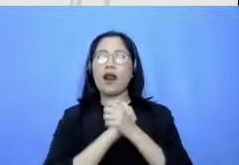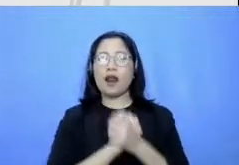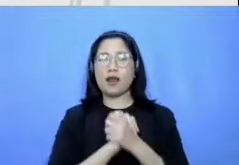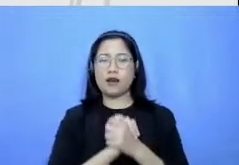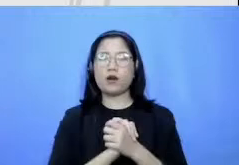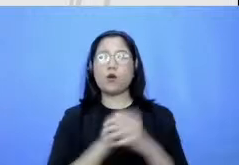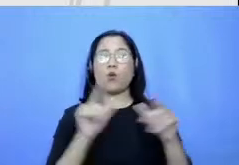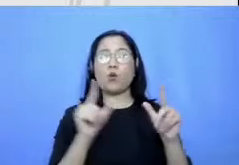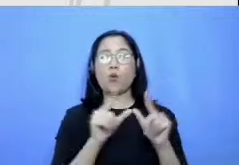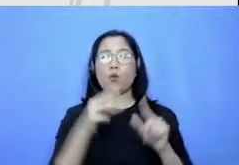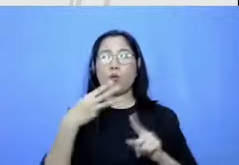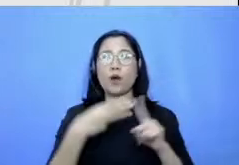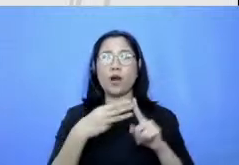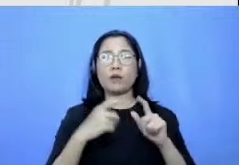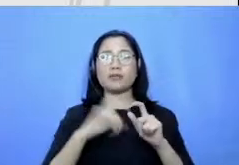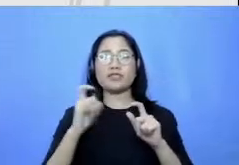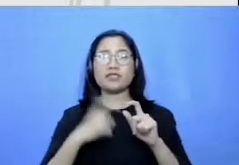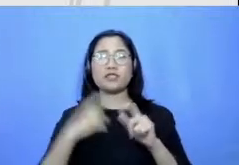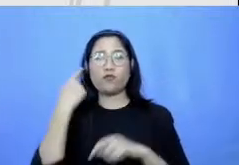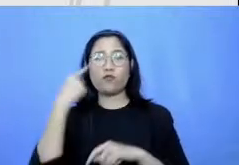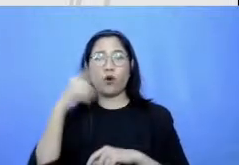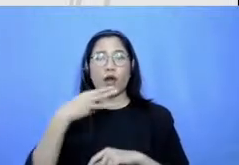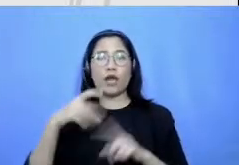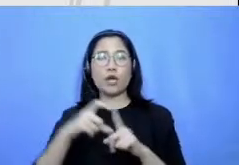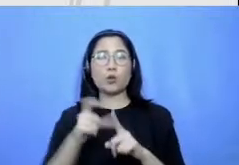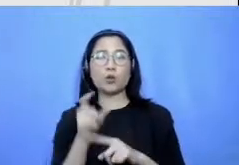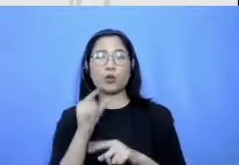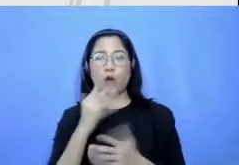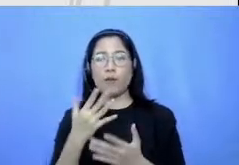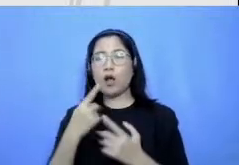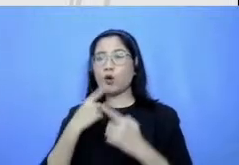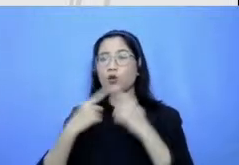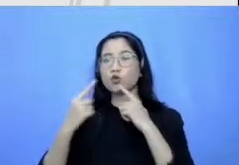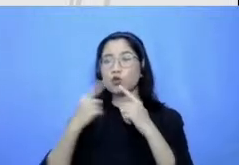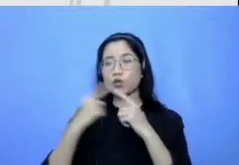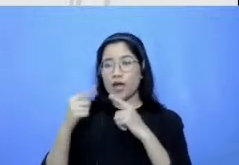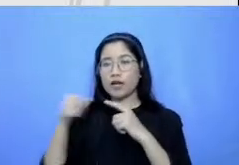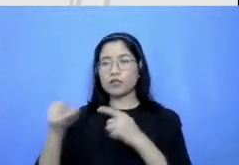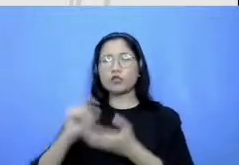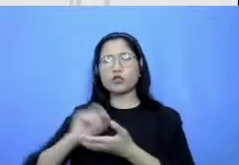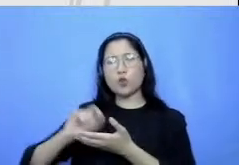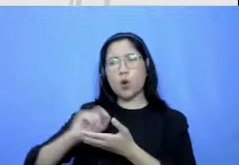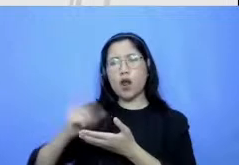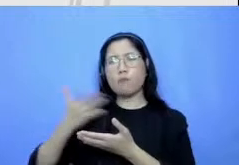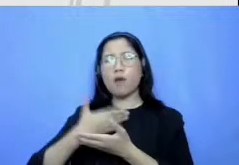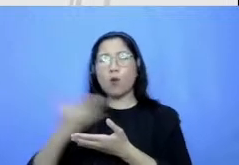is a technology adoption consultant for schools that want to adopt technology for education